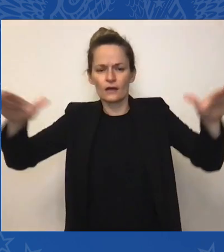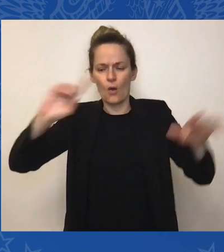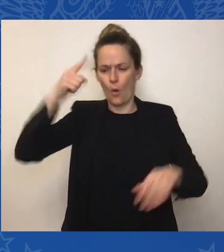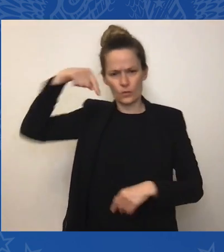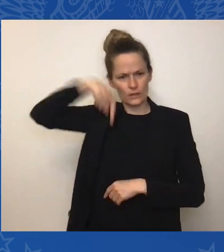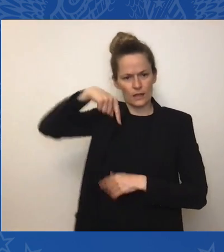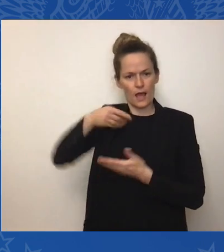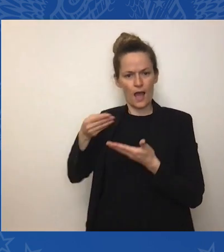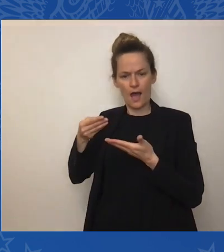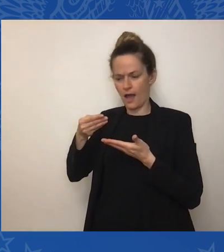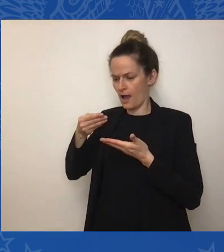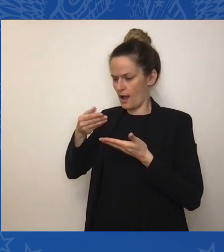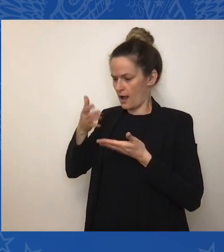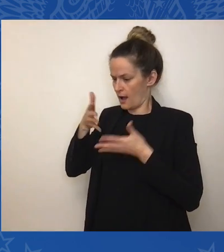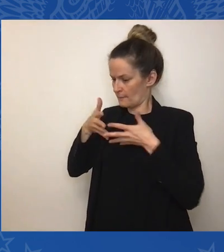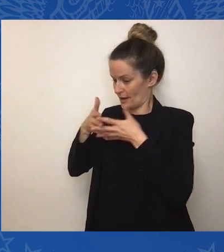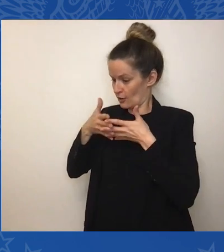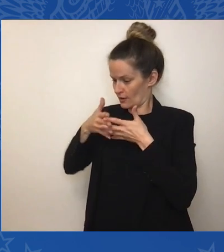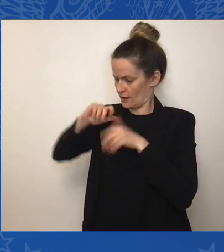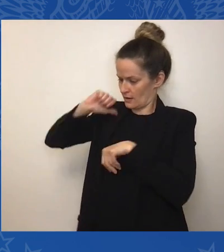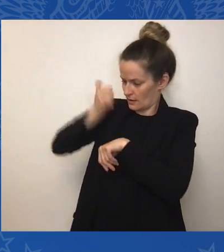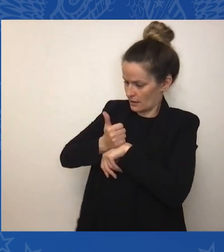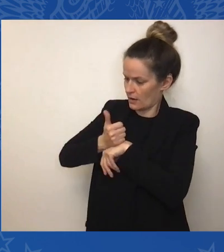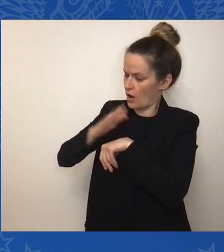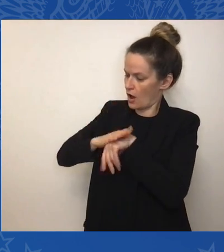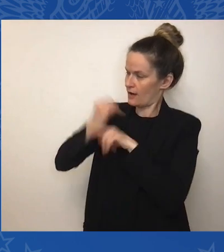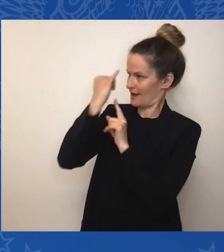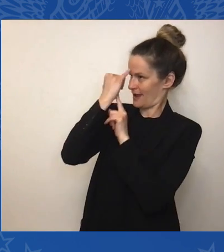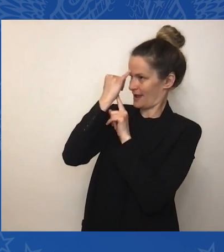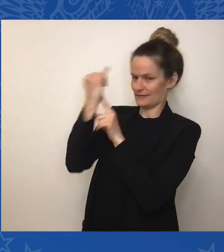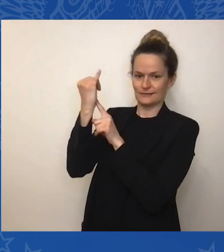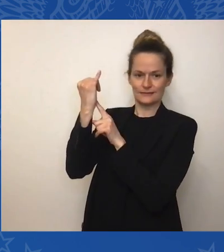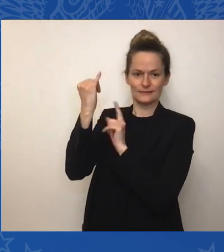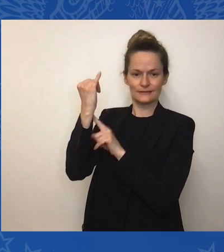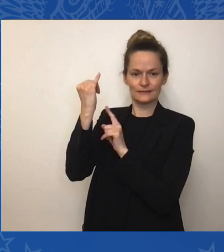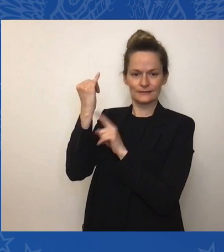We hold these truths to be self-evident that all women and men are created equal,